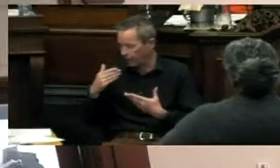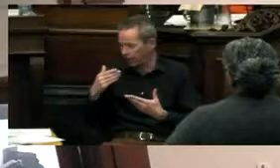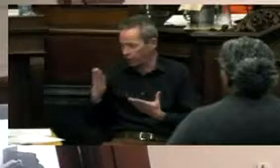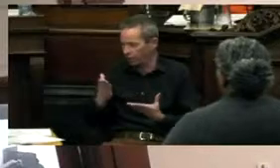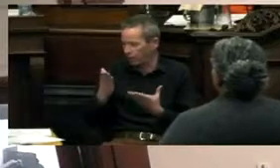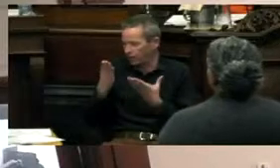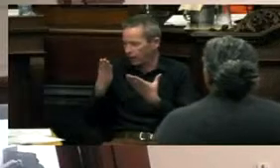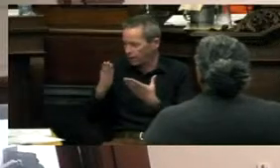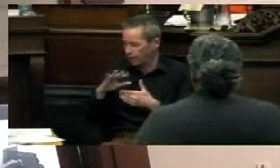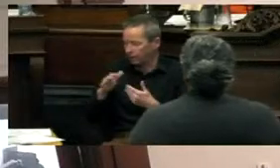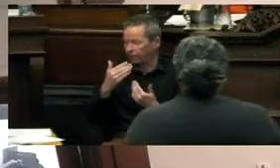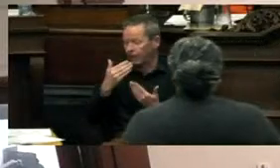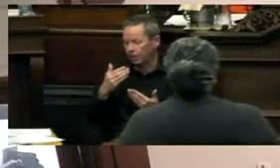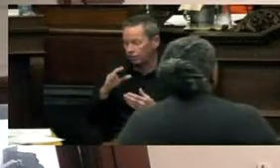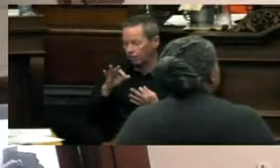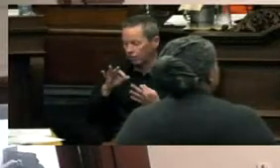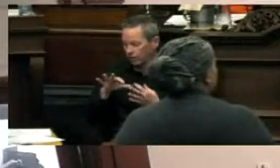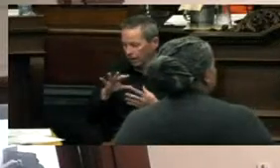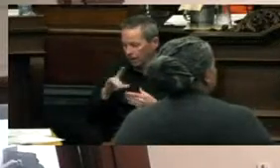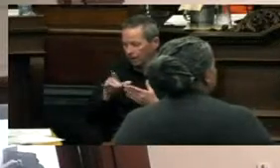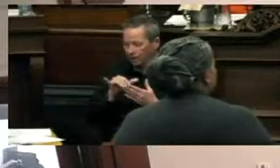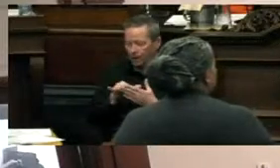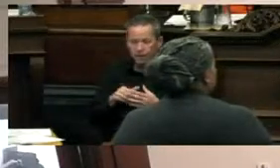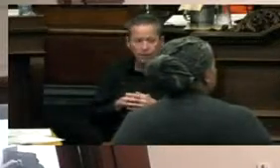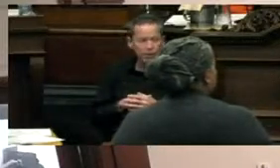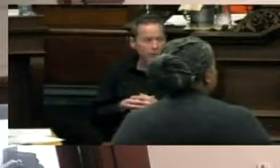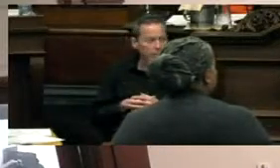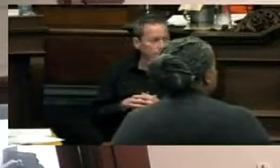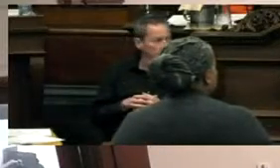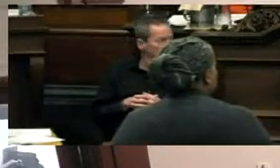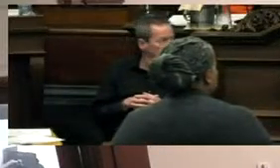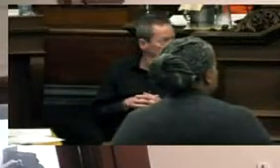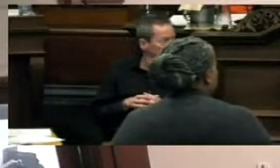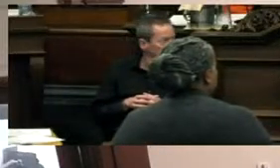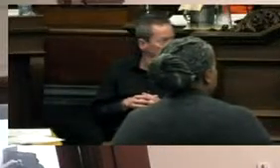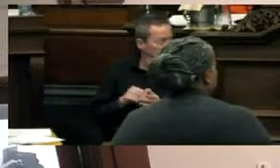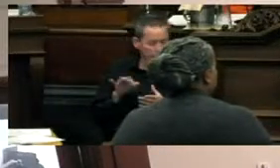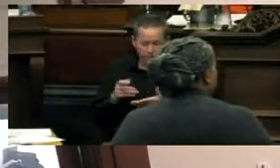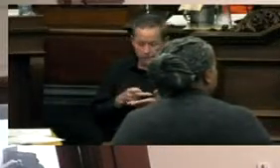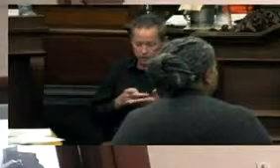the very beginning. So I just wanted to say, I hear you and